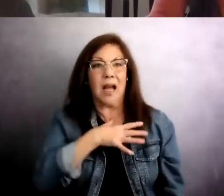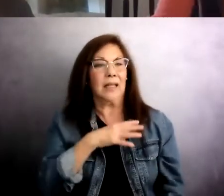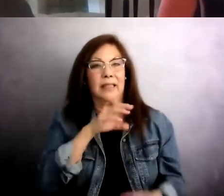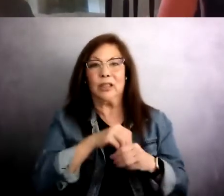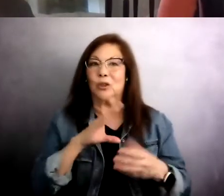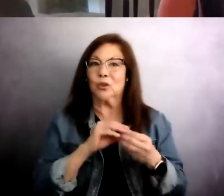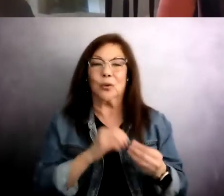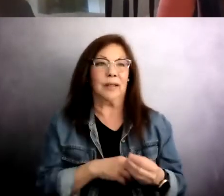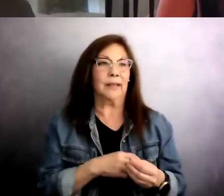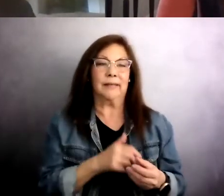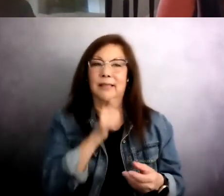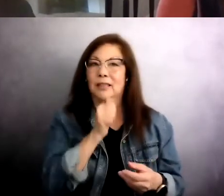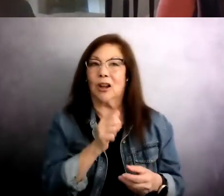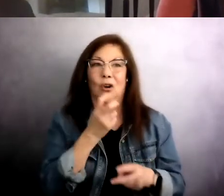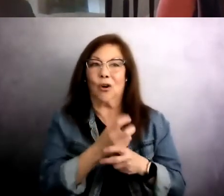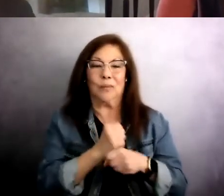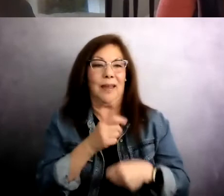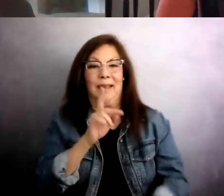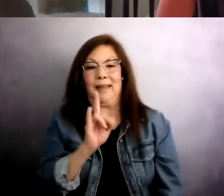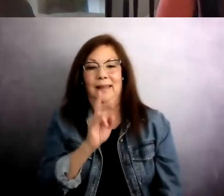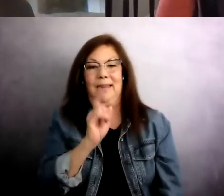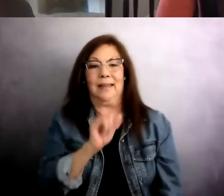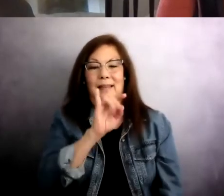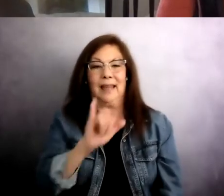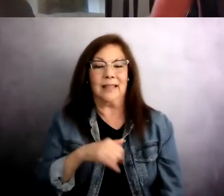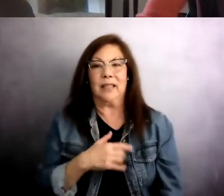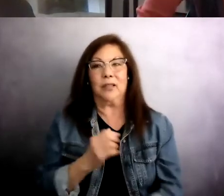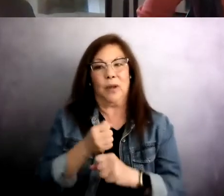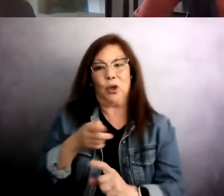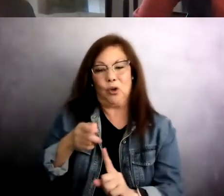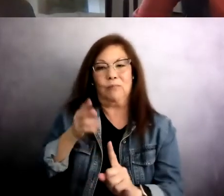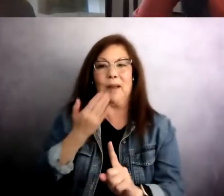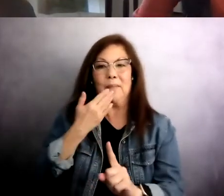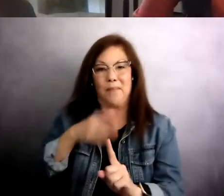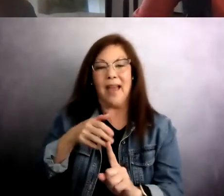to make it Daisy. It is not hard to villain as her for her lack of care for her wealth,